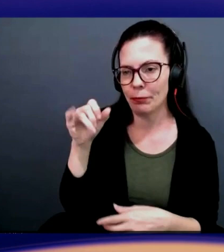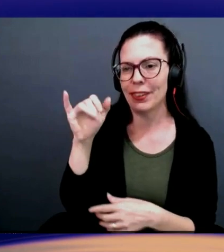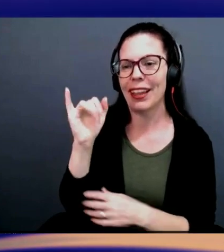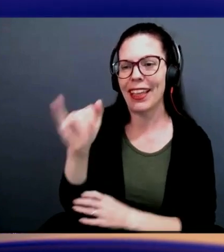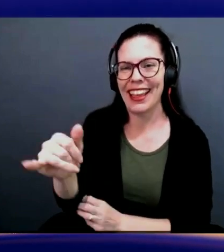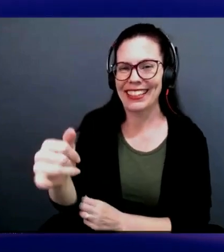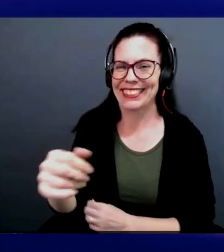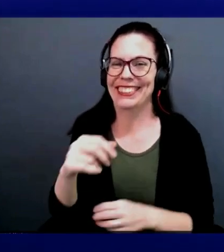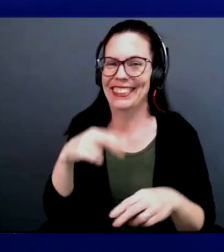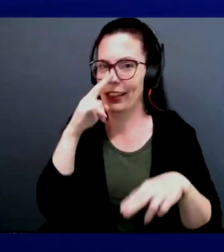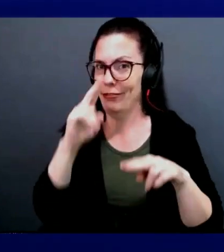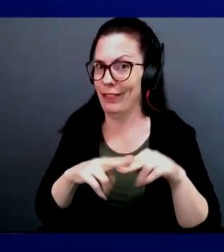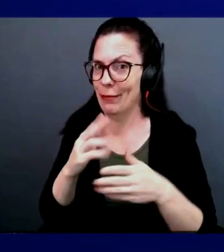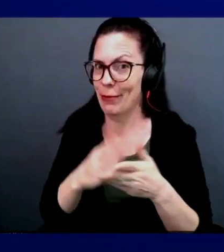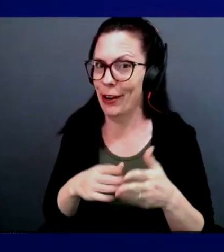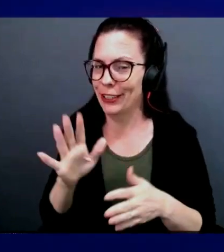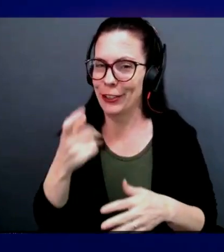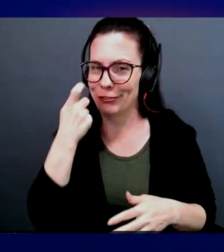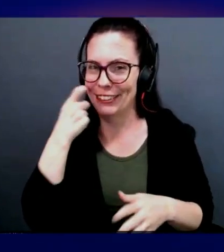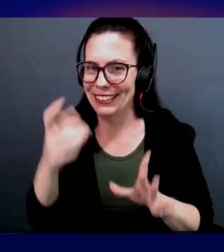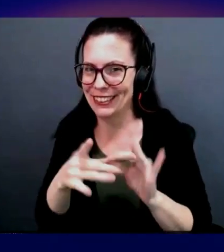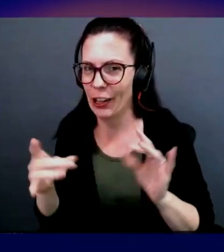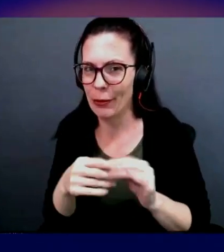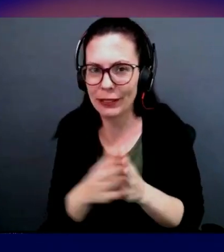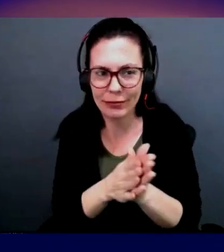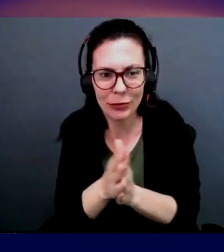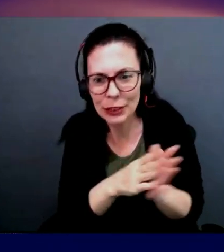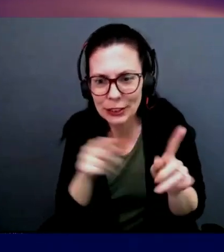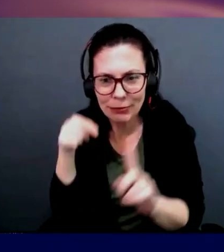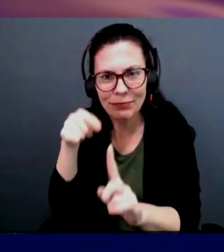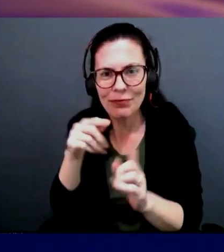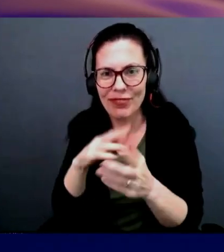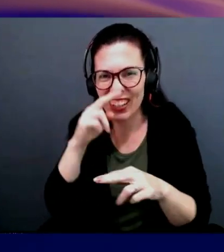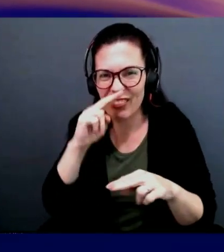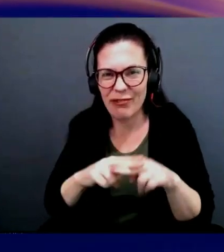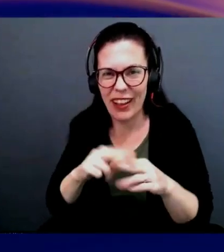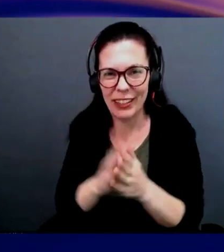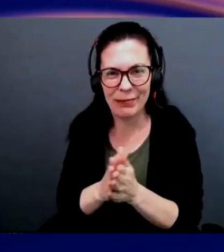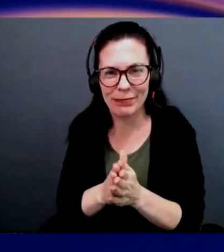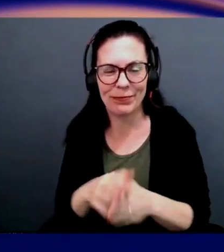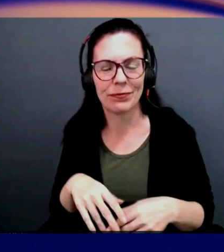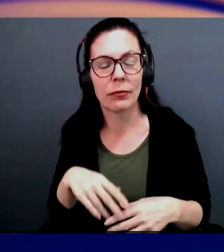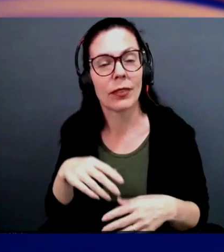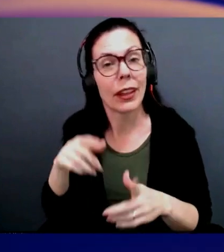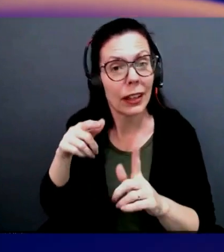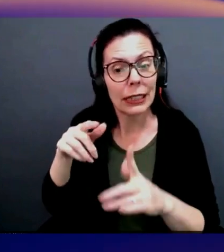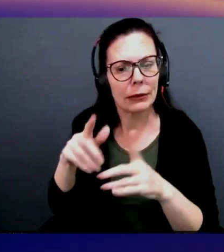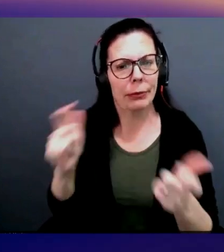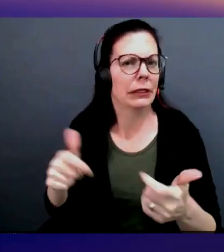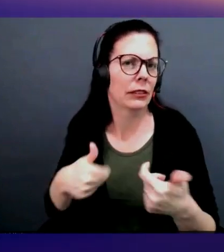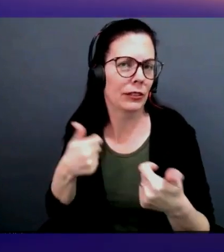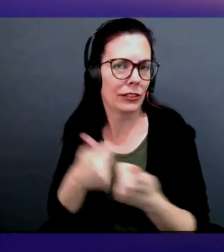I think to your last comment, getting to the fun part. The biggest challenge is scale, right?